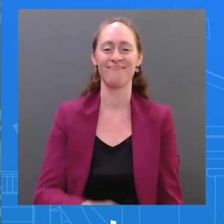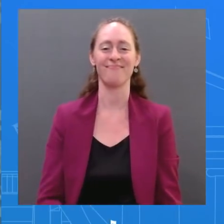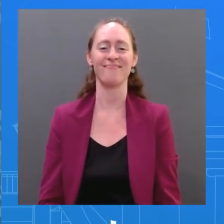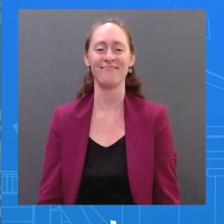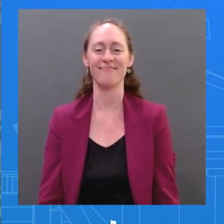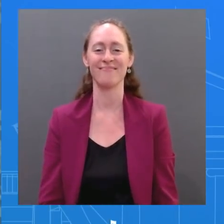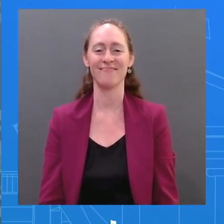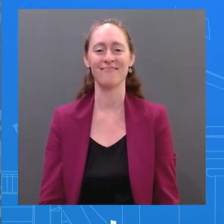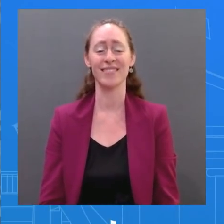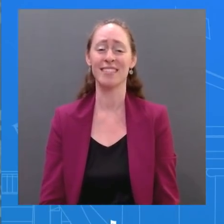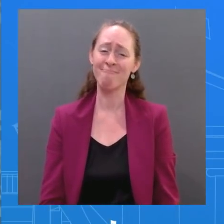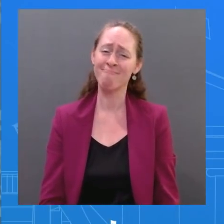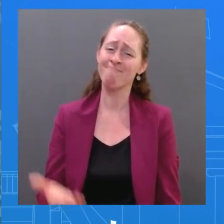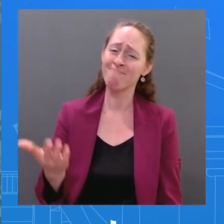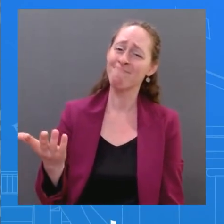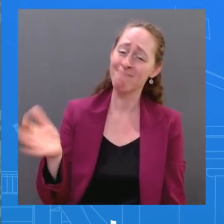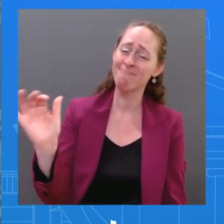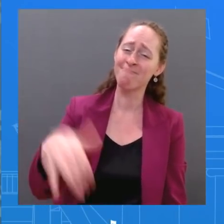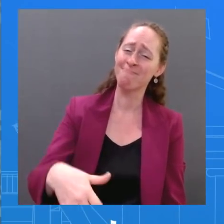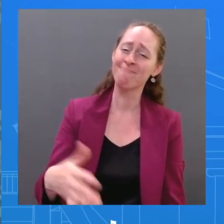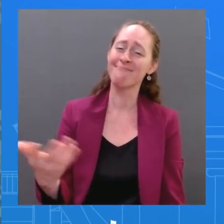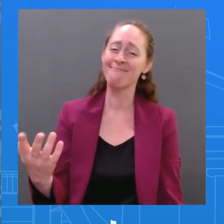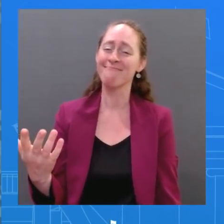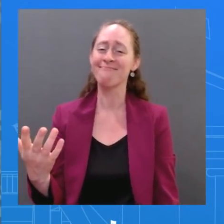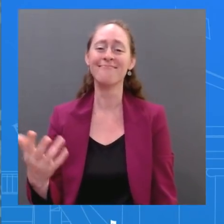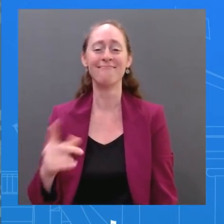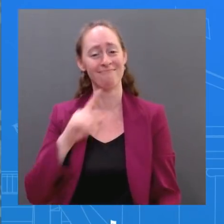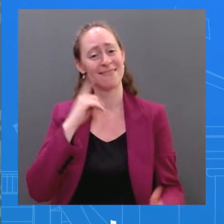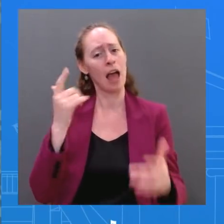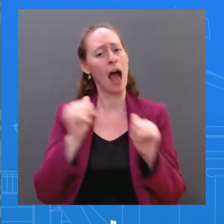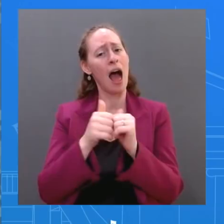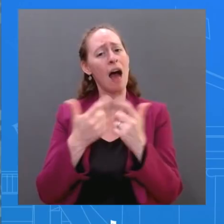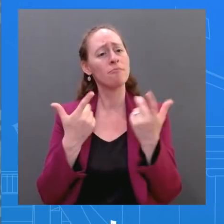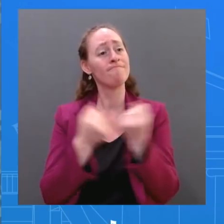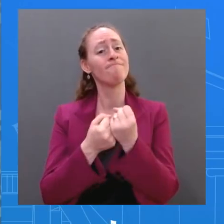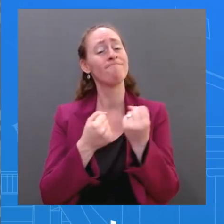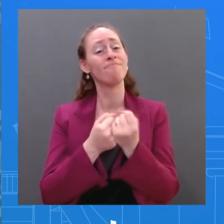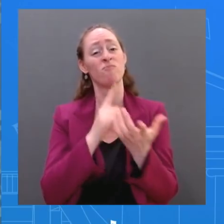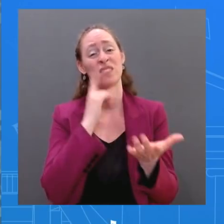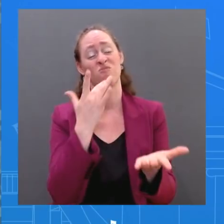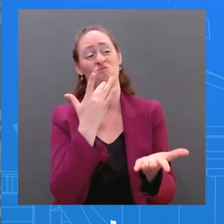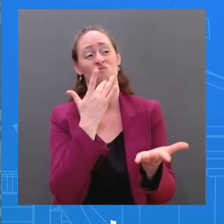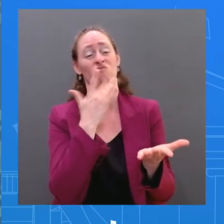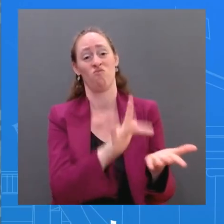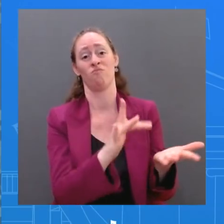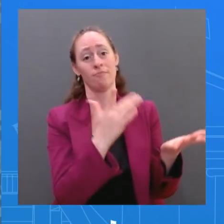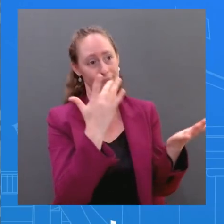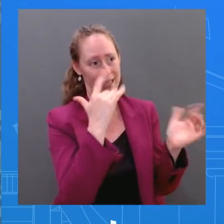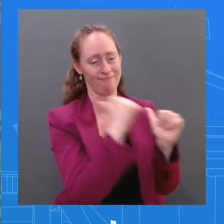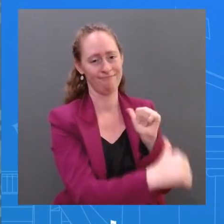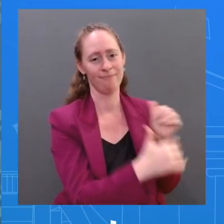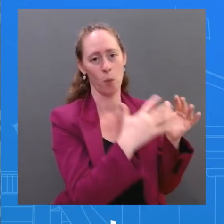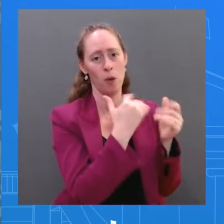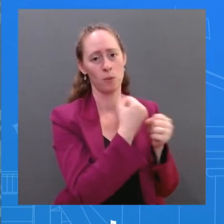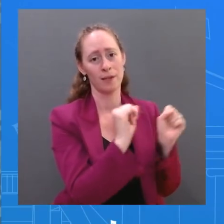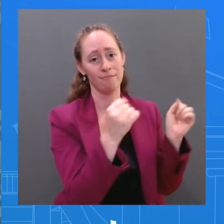as well when it relates to union pensions and other items as well. Go ahead. The Press: Thanks, Karine. Since you started the briefing talking